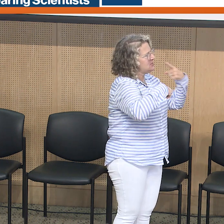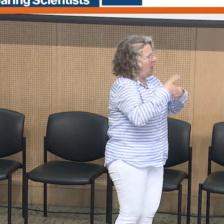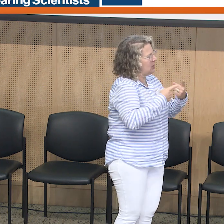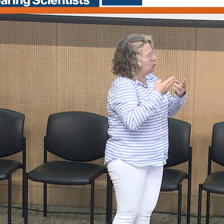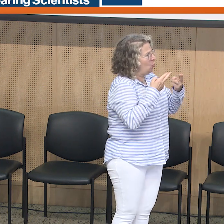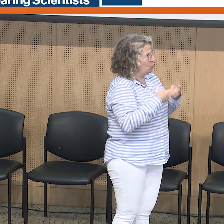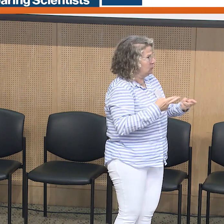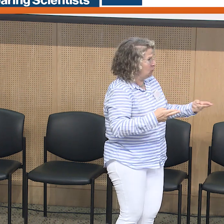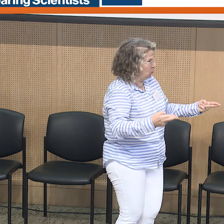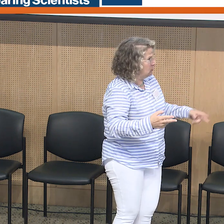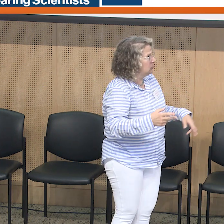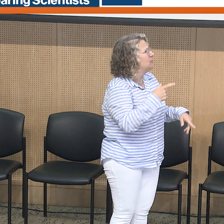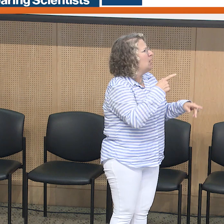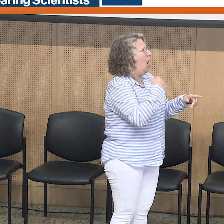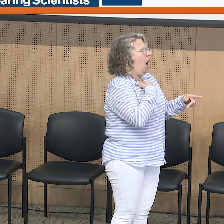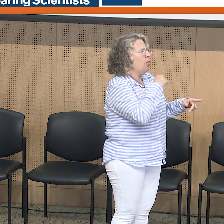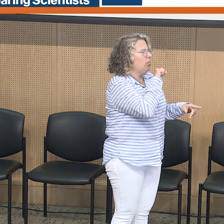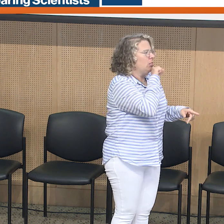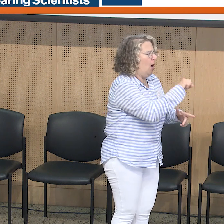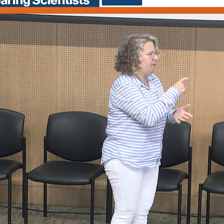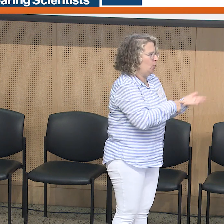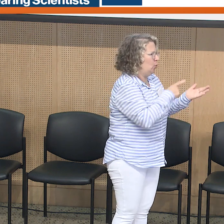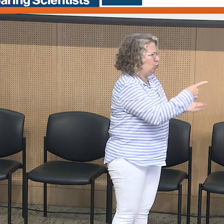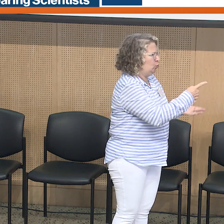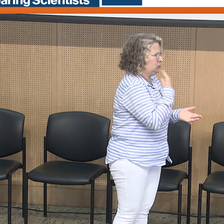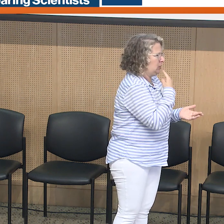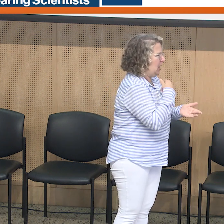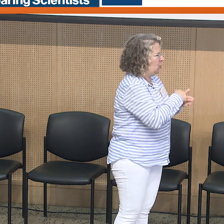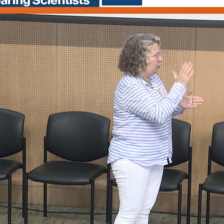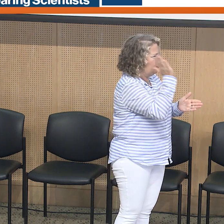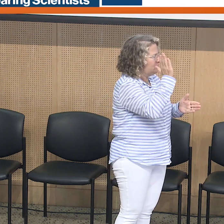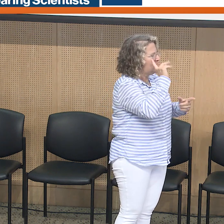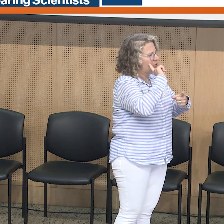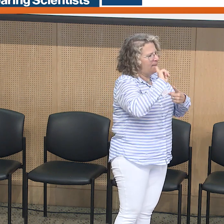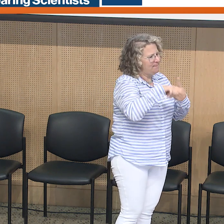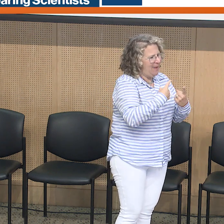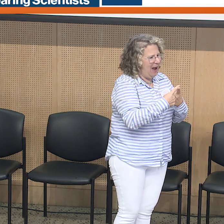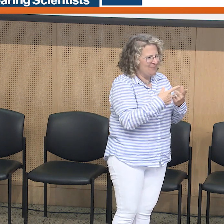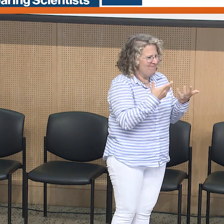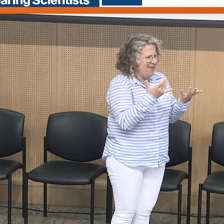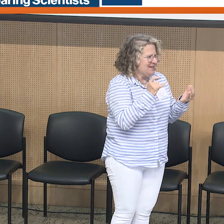signs and resources. I love what you said during your presentation